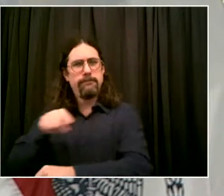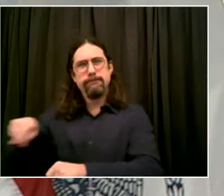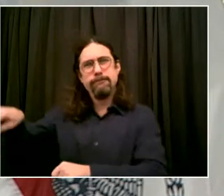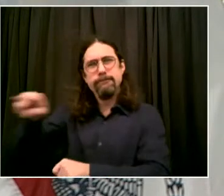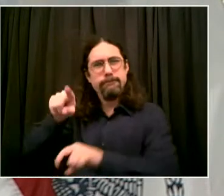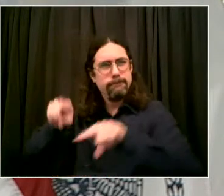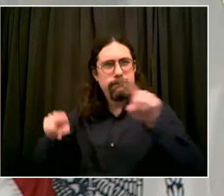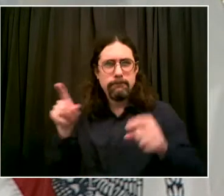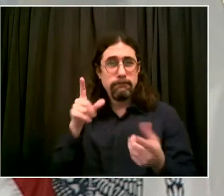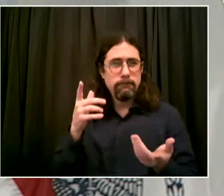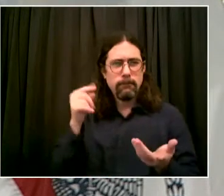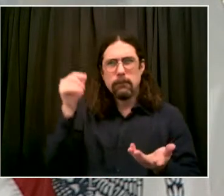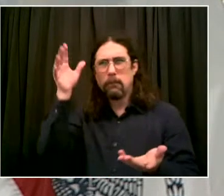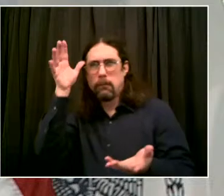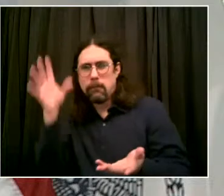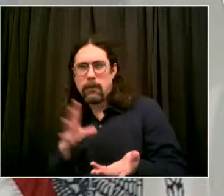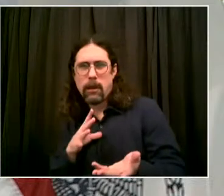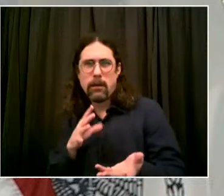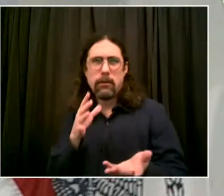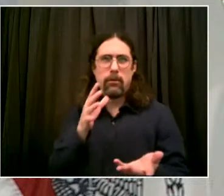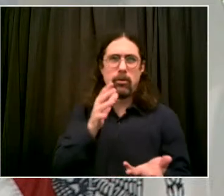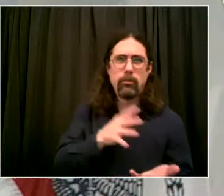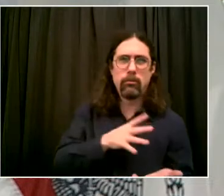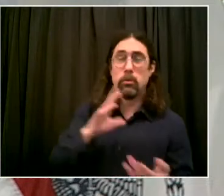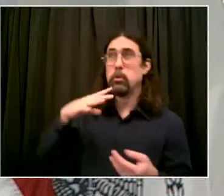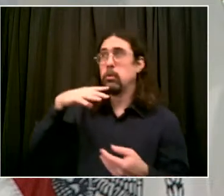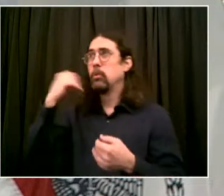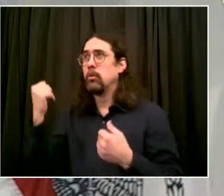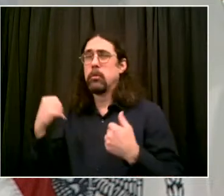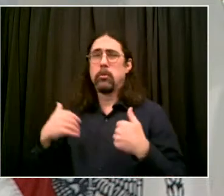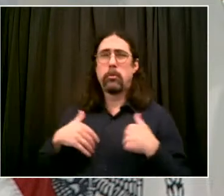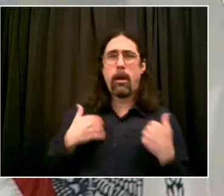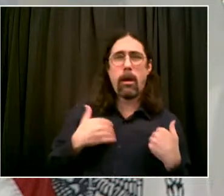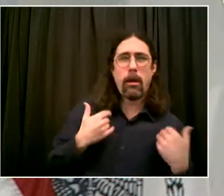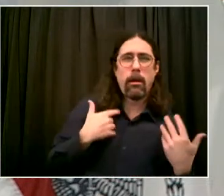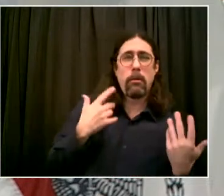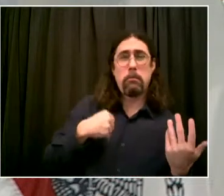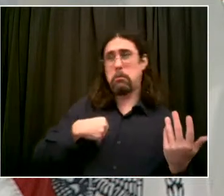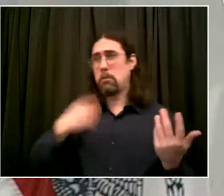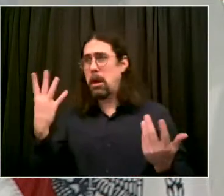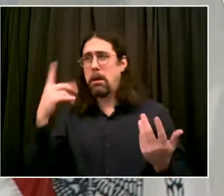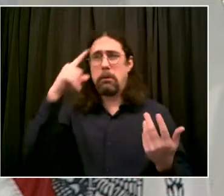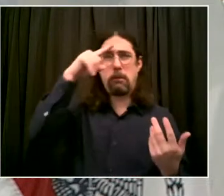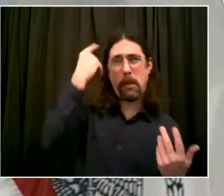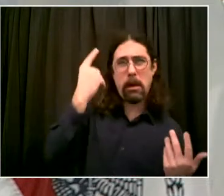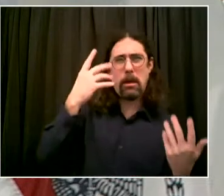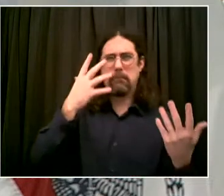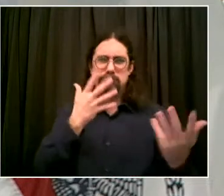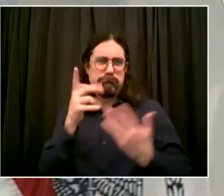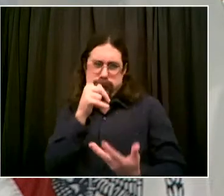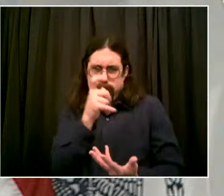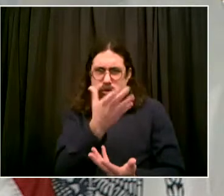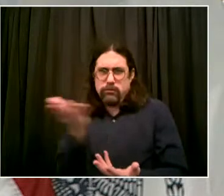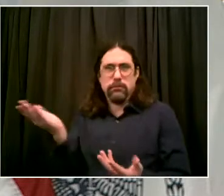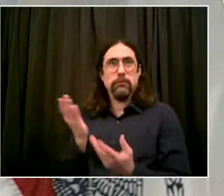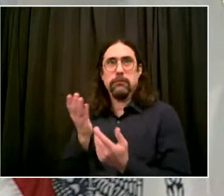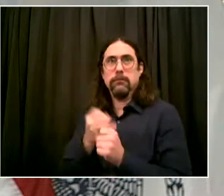DISPROPORTIONATELY AFFECTED, HOW WAS THAT DEMOGRAPHY